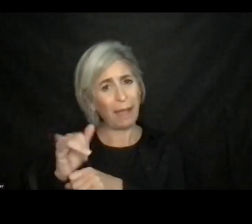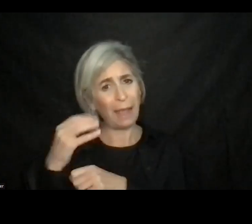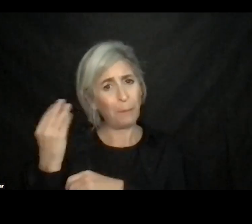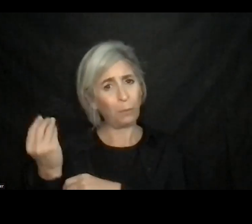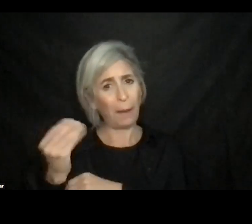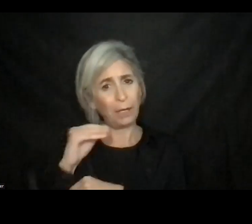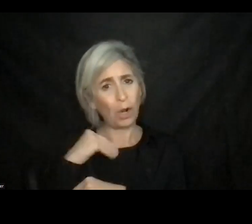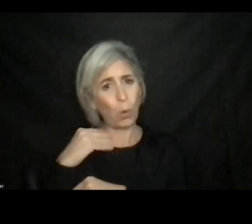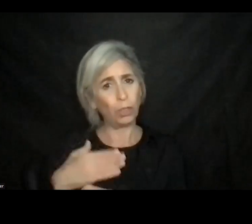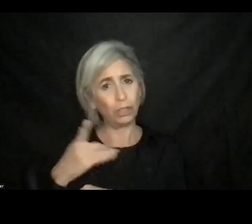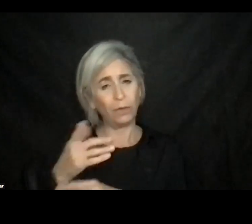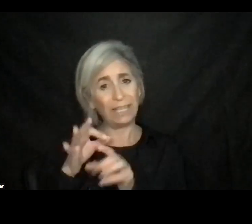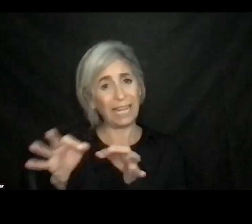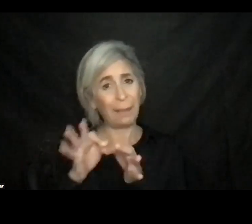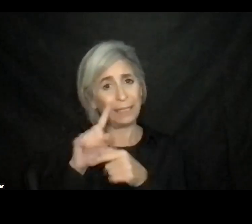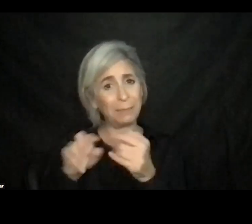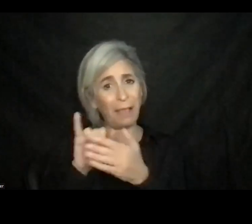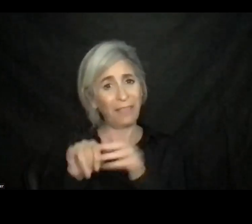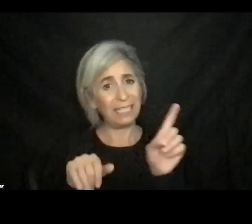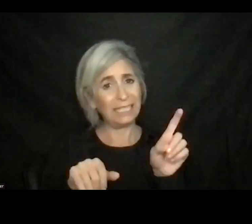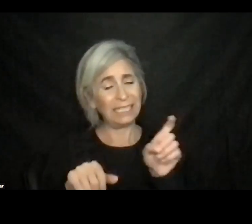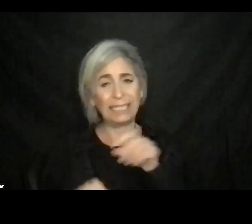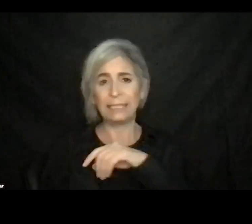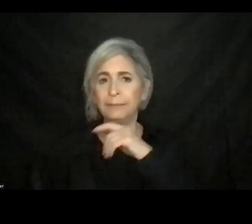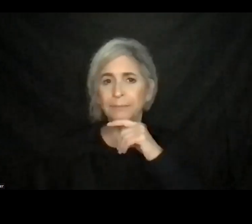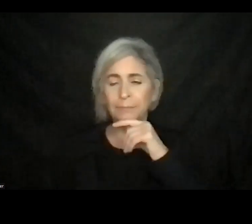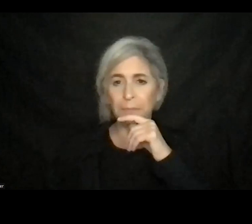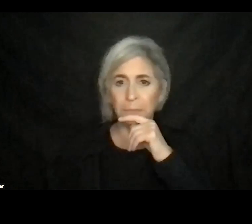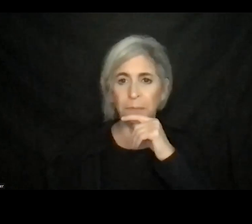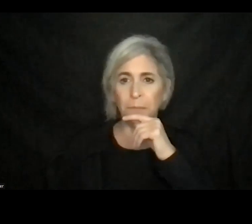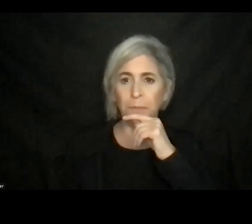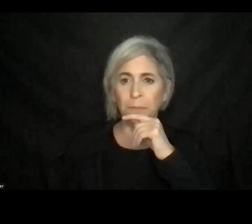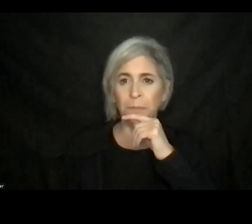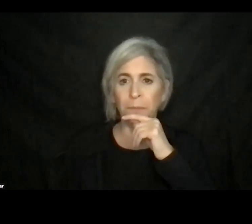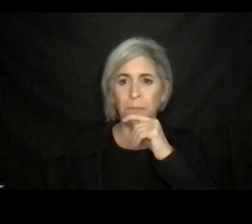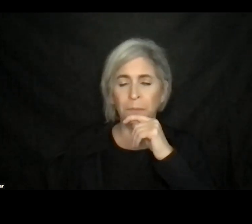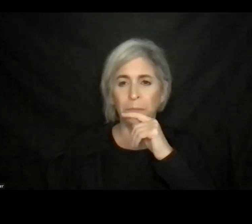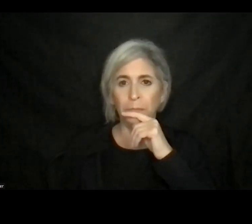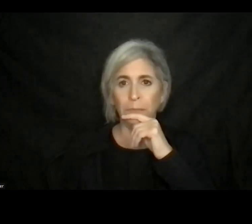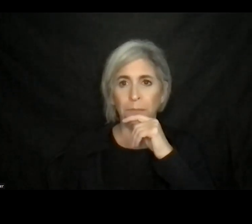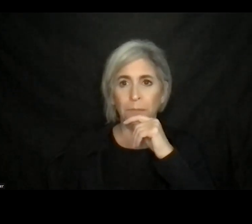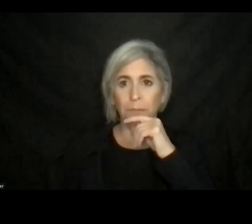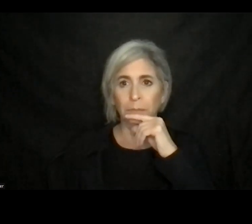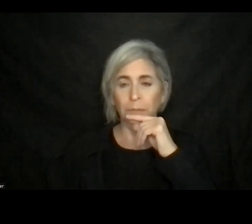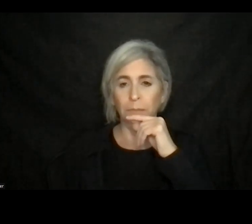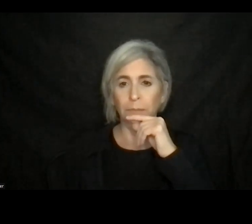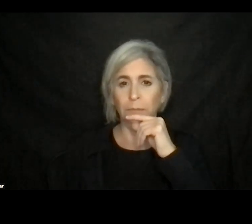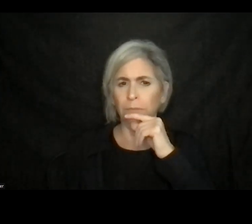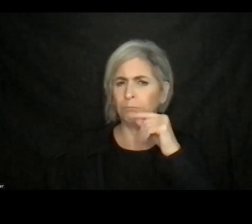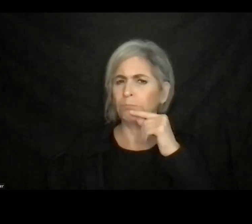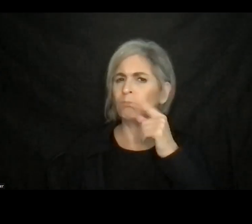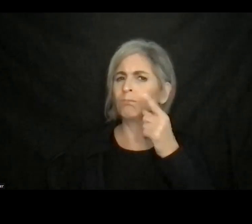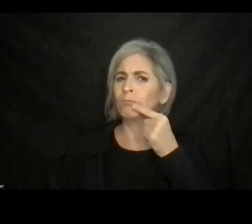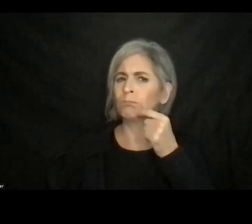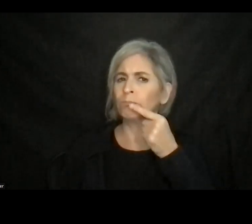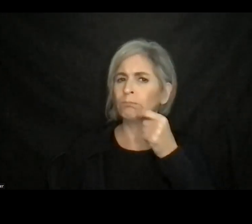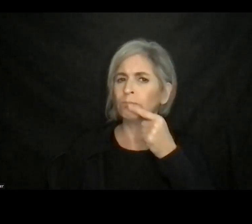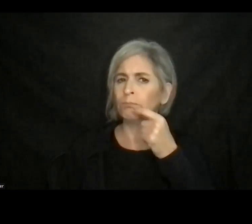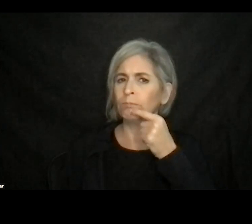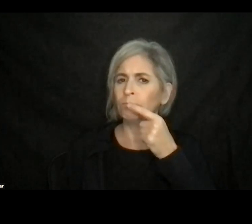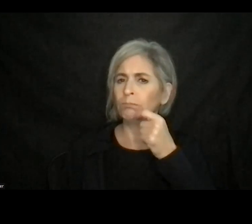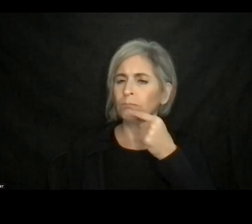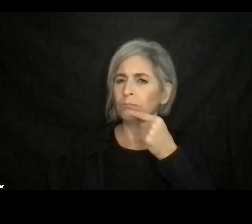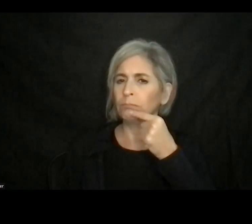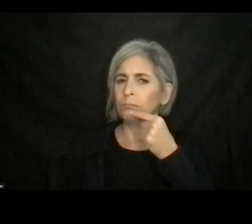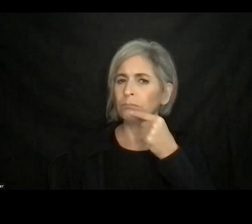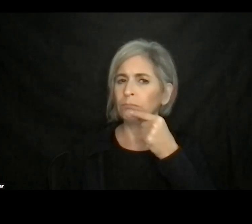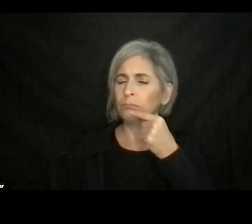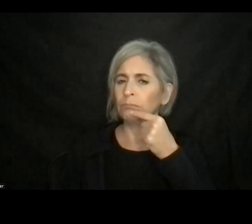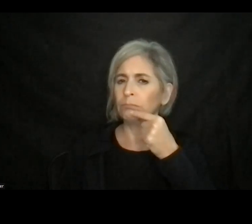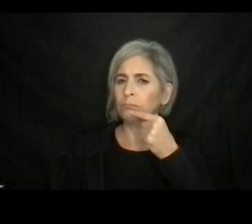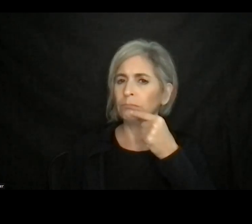Do you have any comments on this? >> DELFIN JIMENEZ: